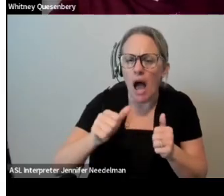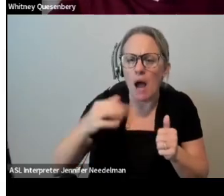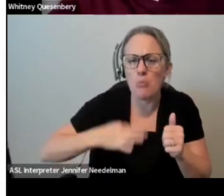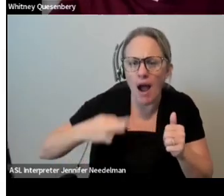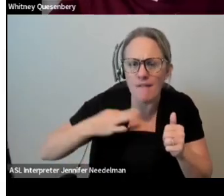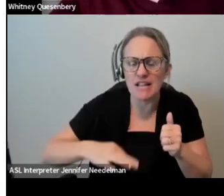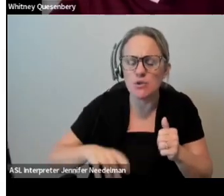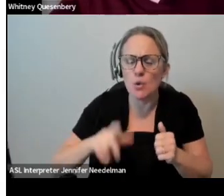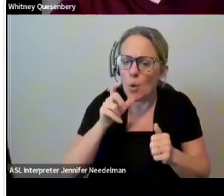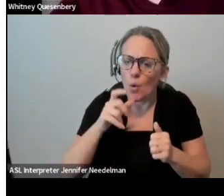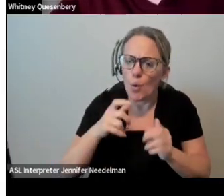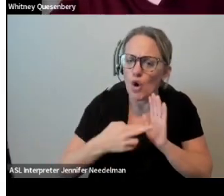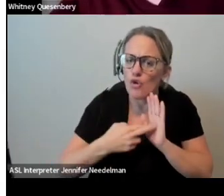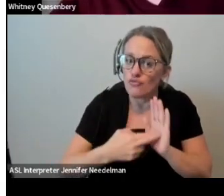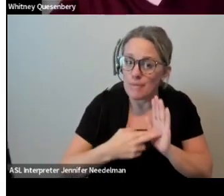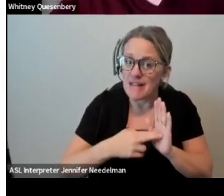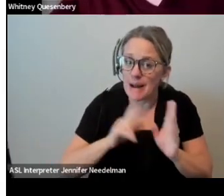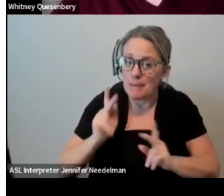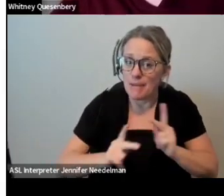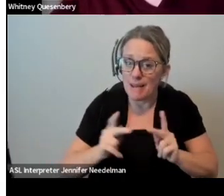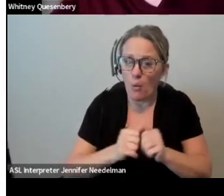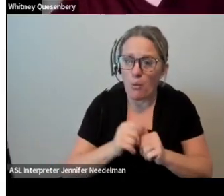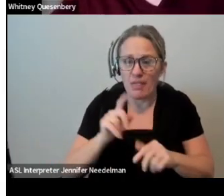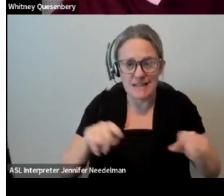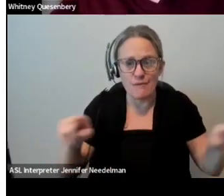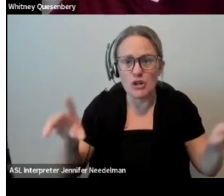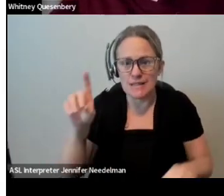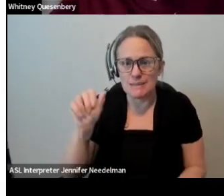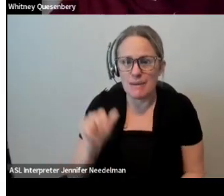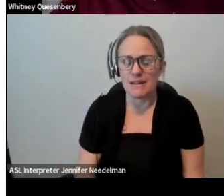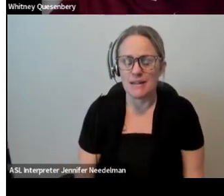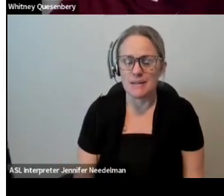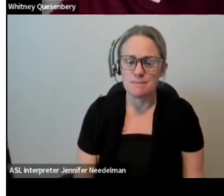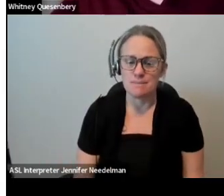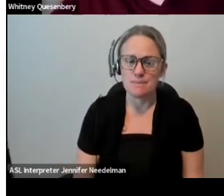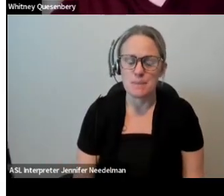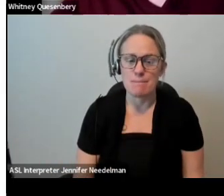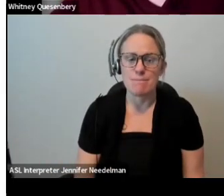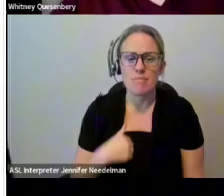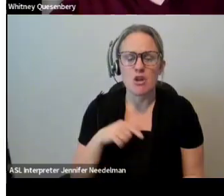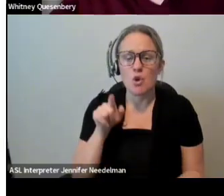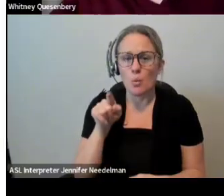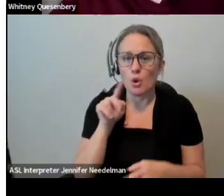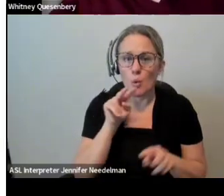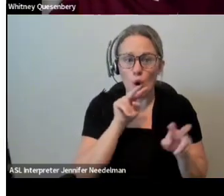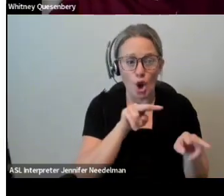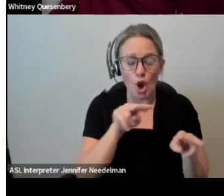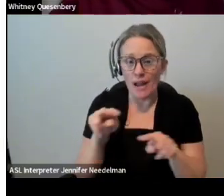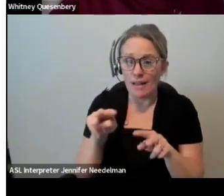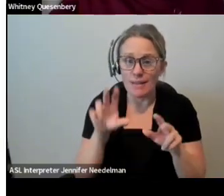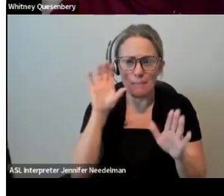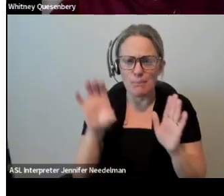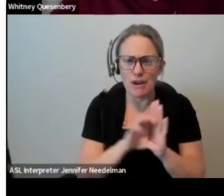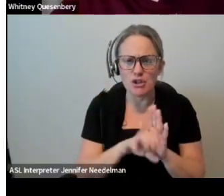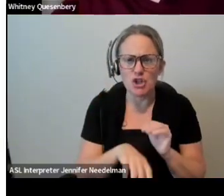and do research for people with different, different kinds of disabilities. So as you look at the picture, I'll do a quick introduction to them.